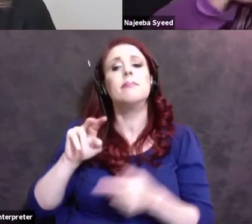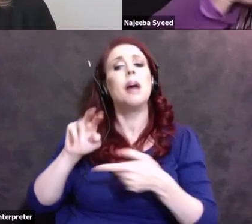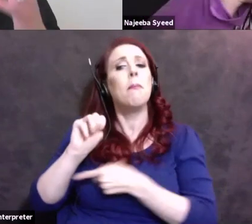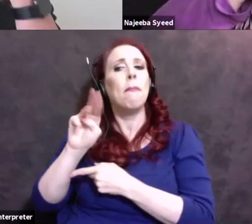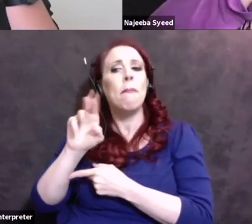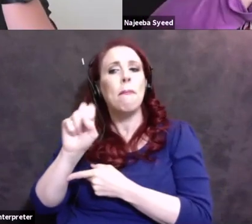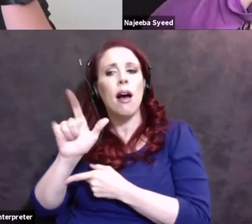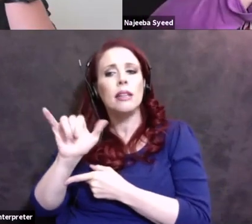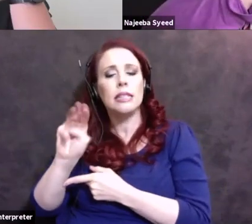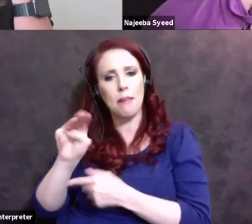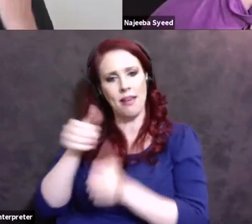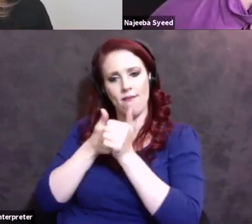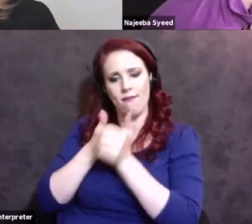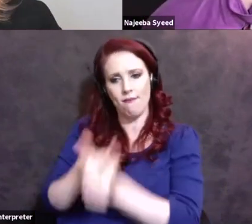Islam is the religious tradition itself.